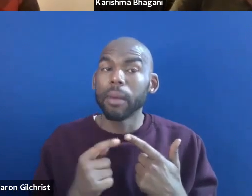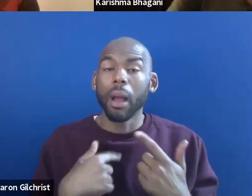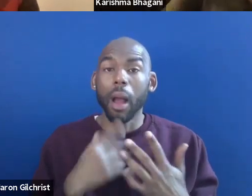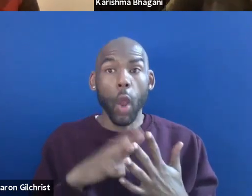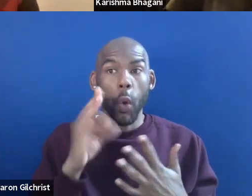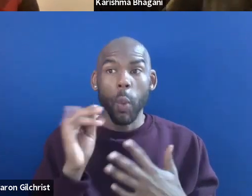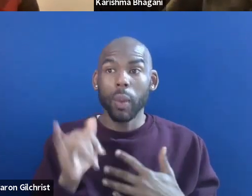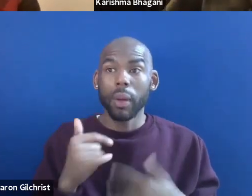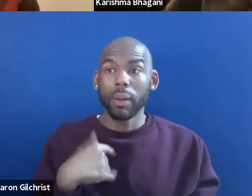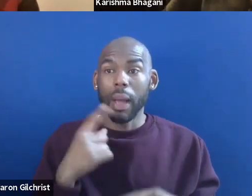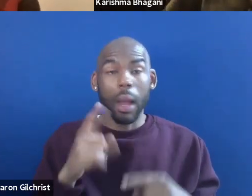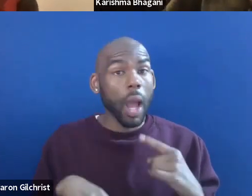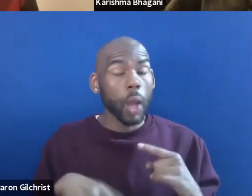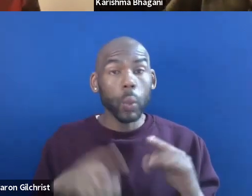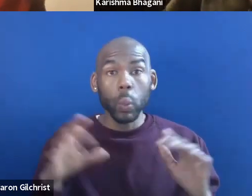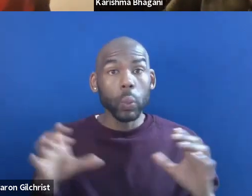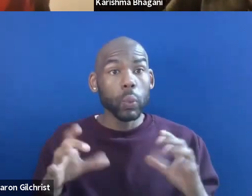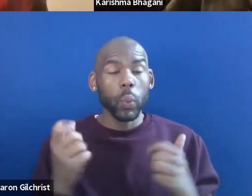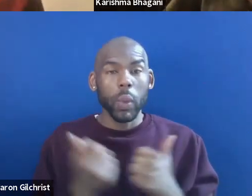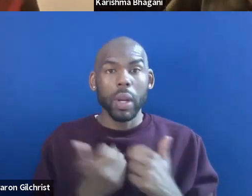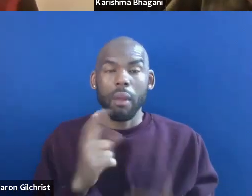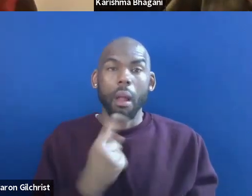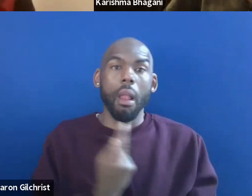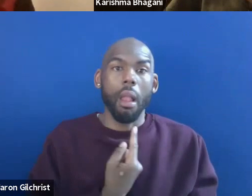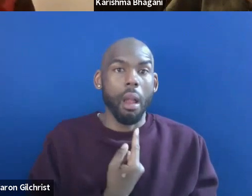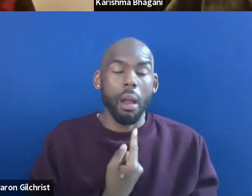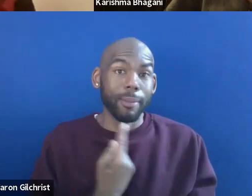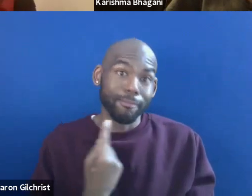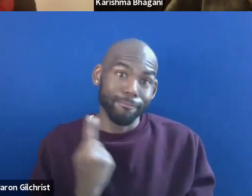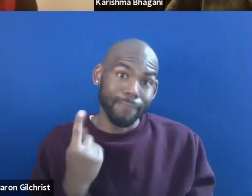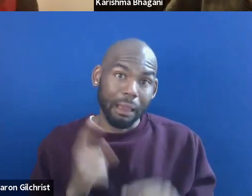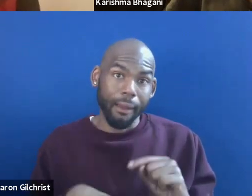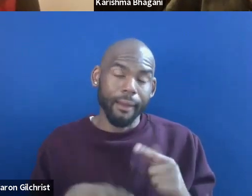I cannot do anything alone. So in everything I do I ensure at least